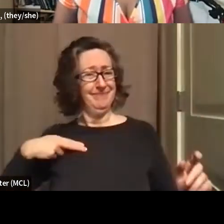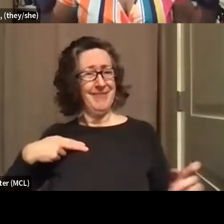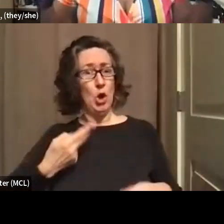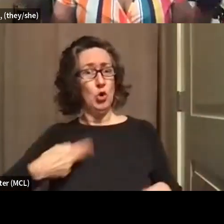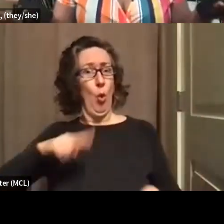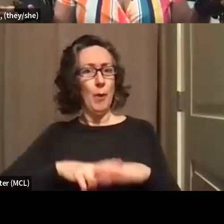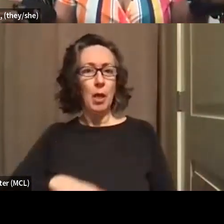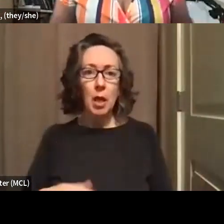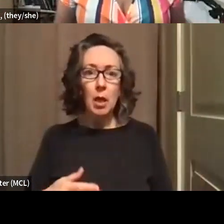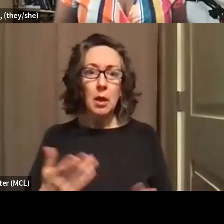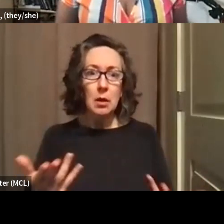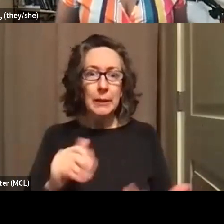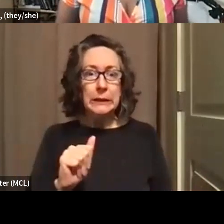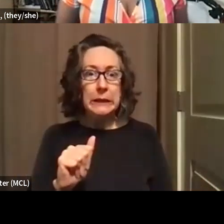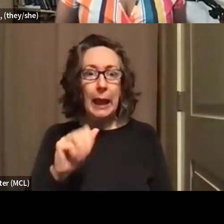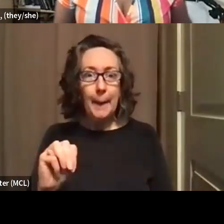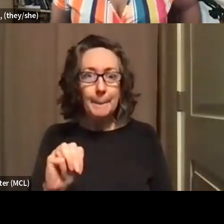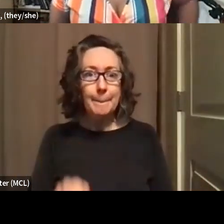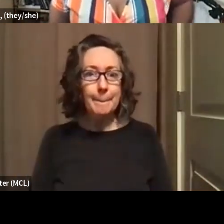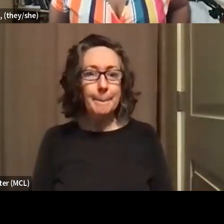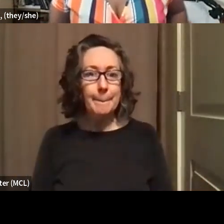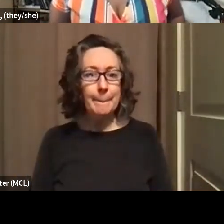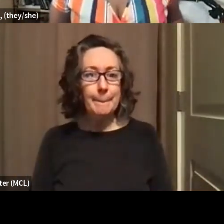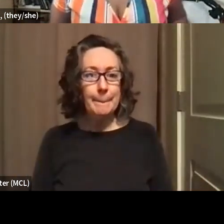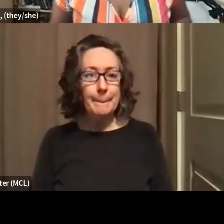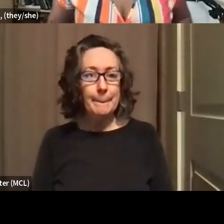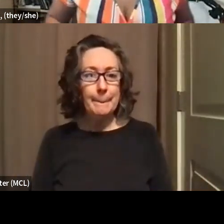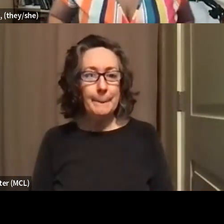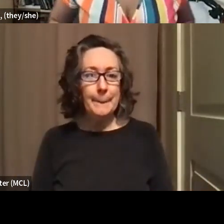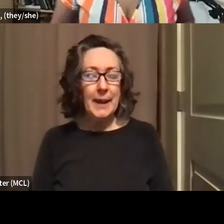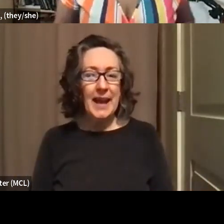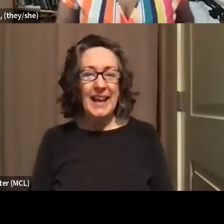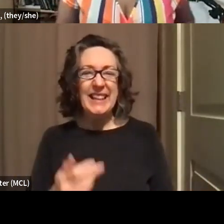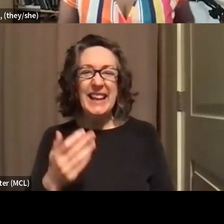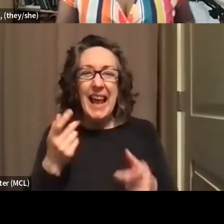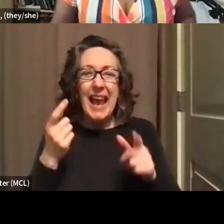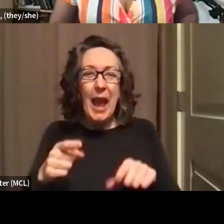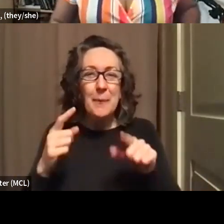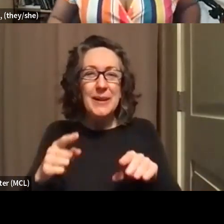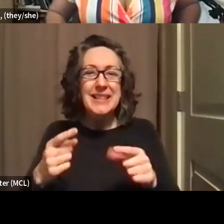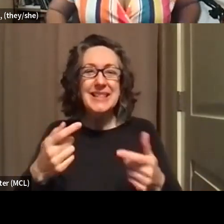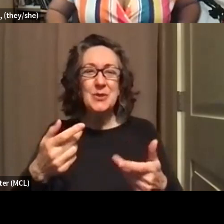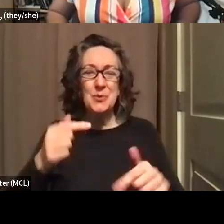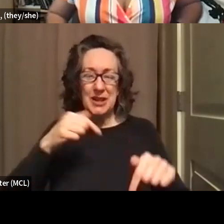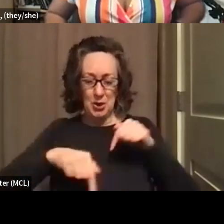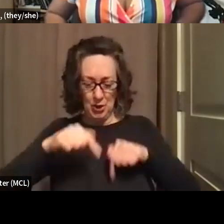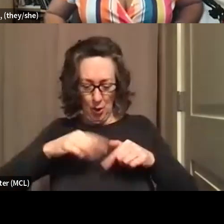There's a babiness that happens when you go through something like this, and everyone